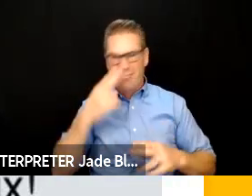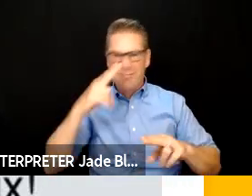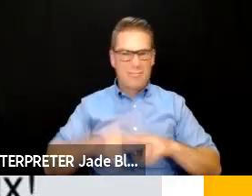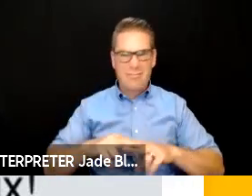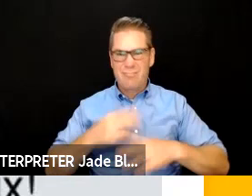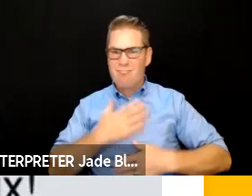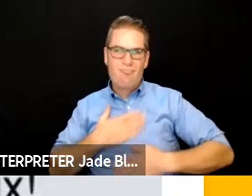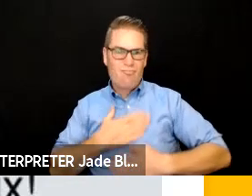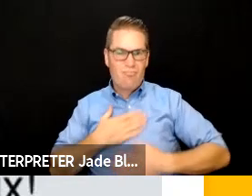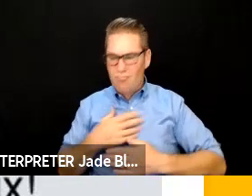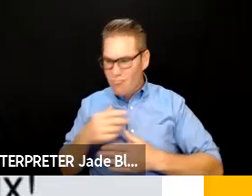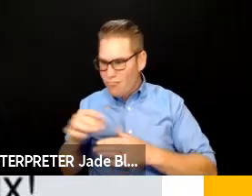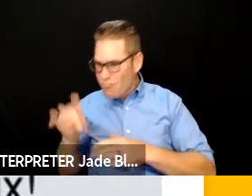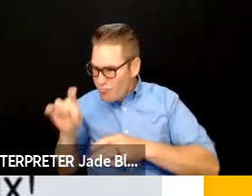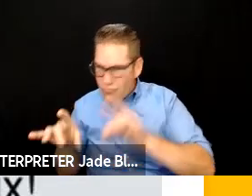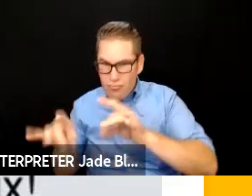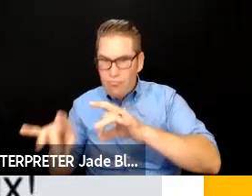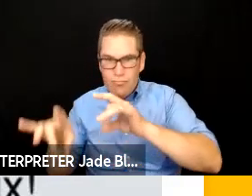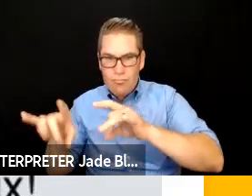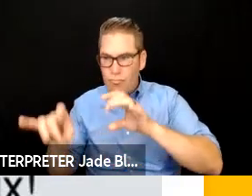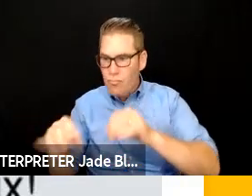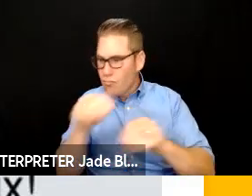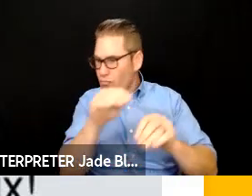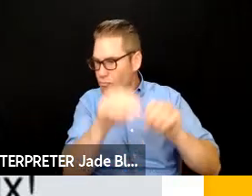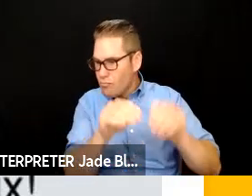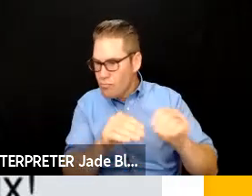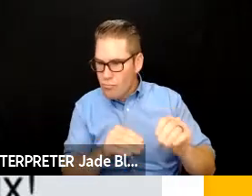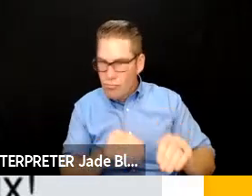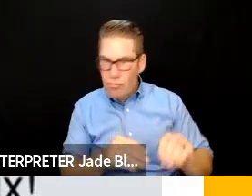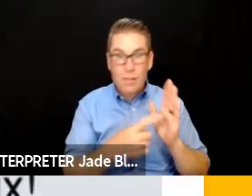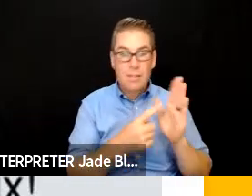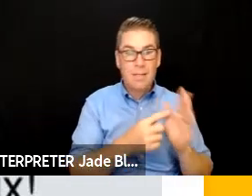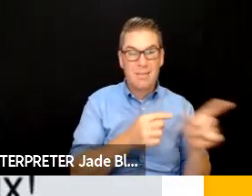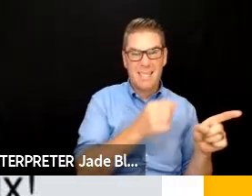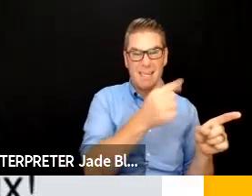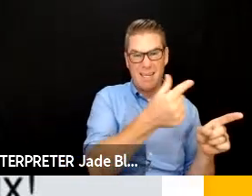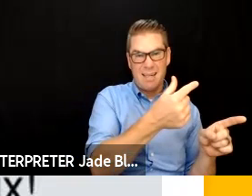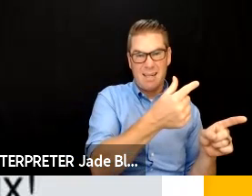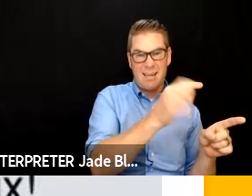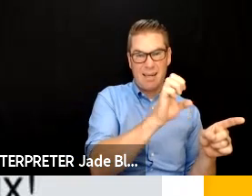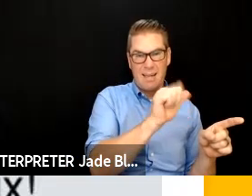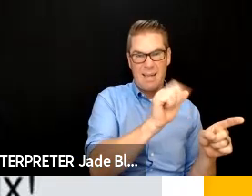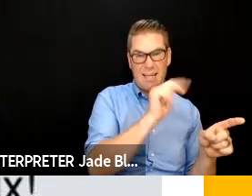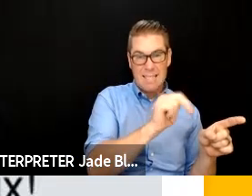Sally Potter: And every time you know gene would find something, she'd be emailing me all the time. Oh, check this out. This is so cool. Look at this.